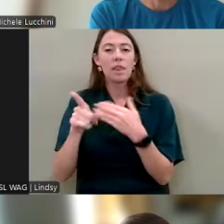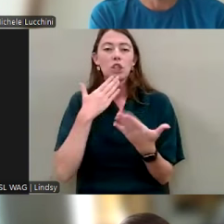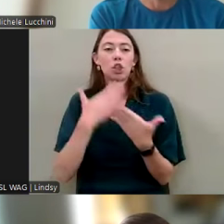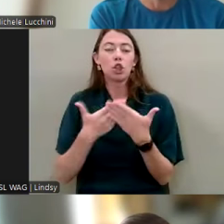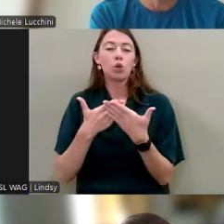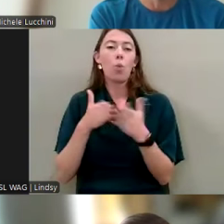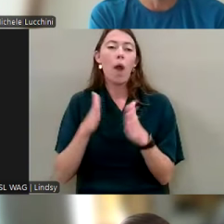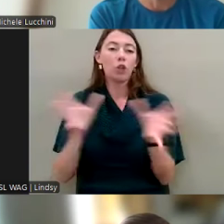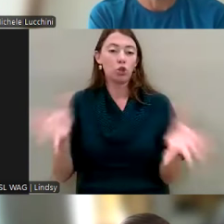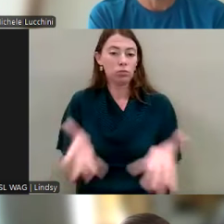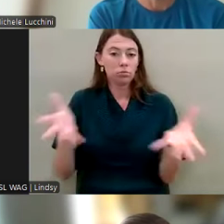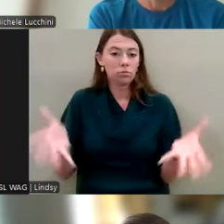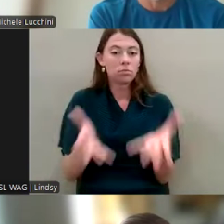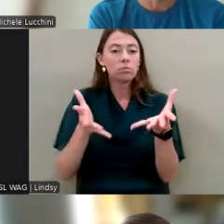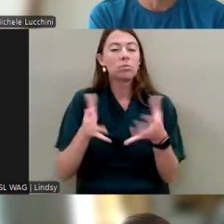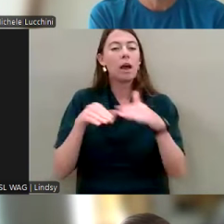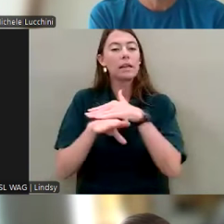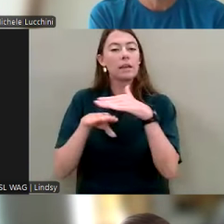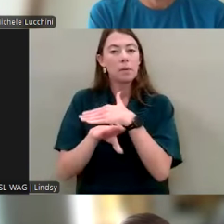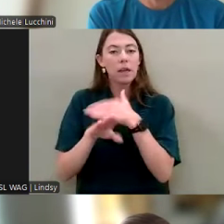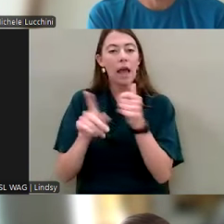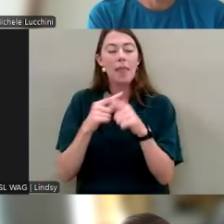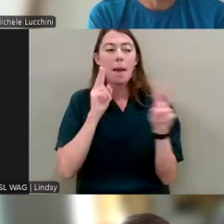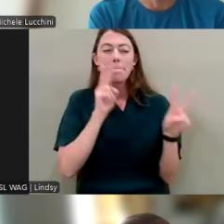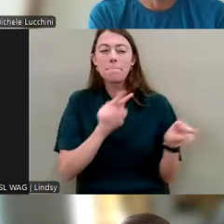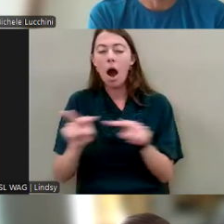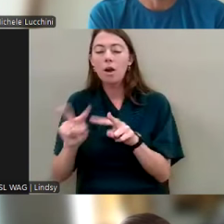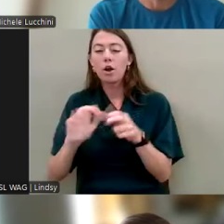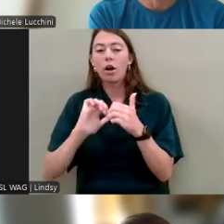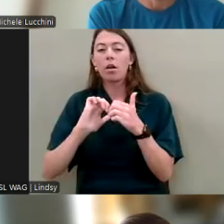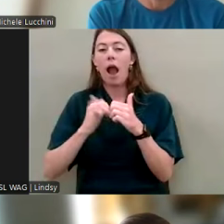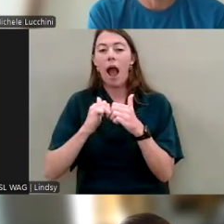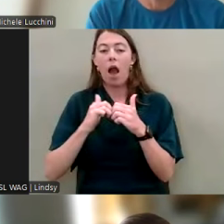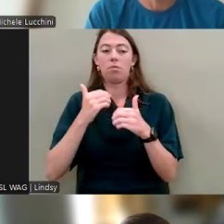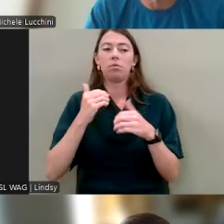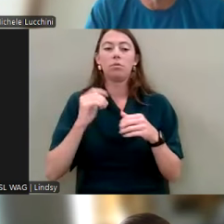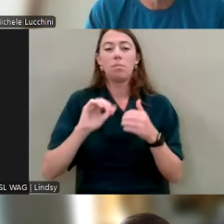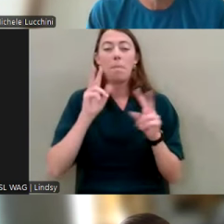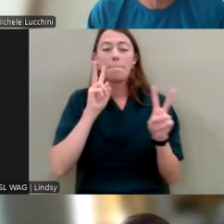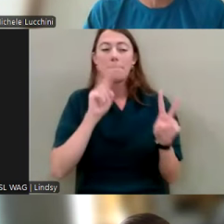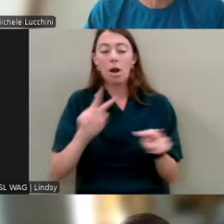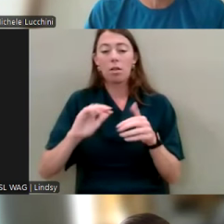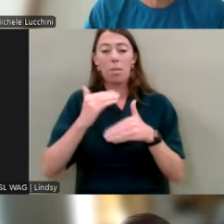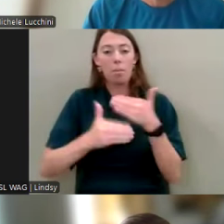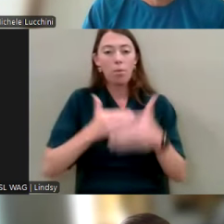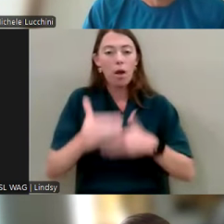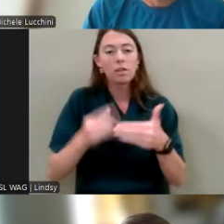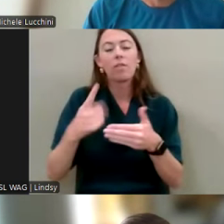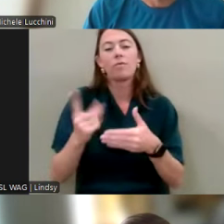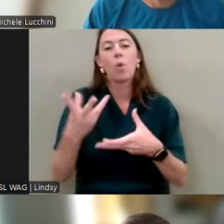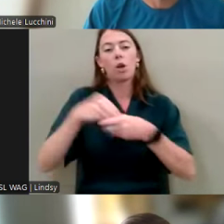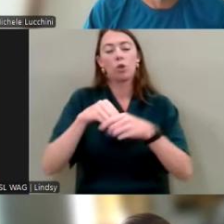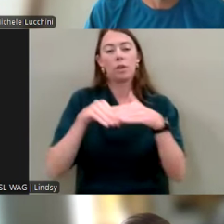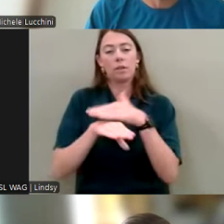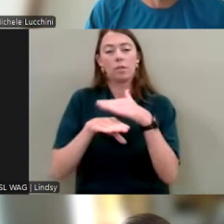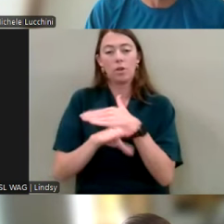monitor that the processes are applied, monitor the adoption of tools, for example. But,